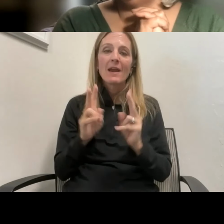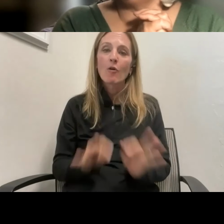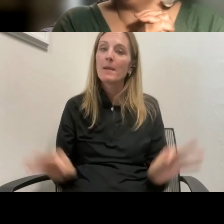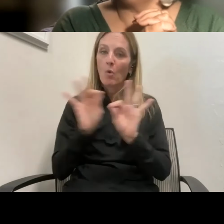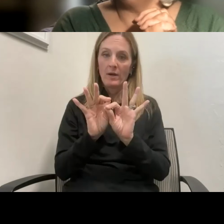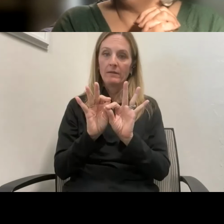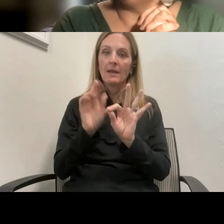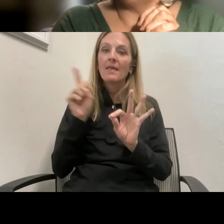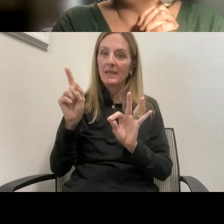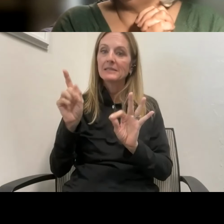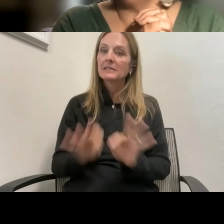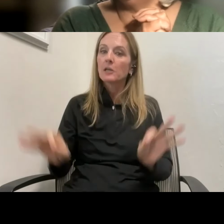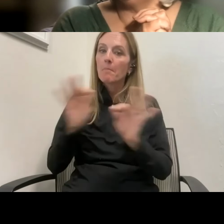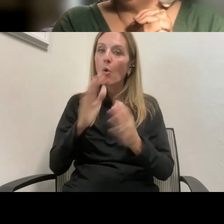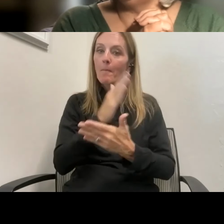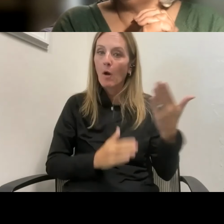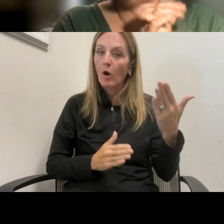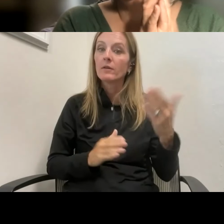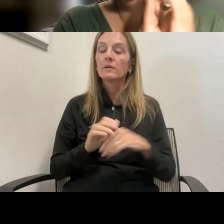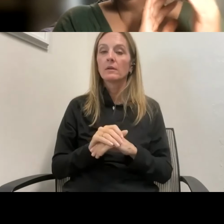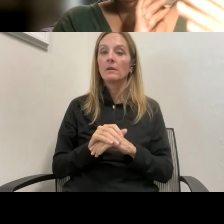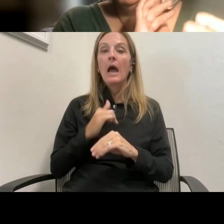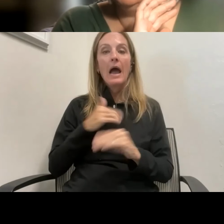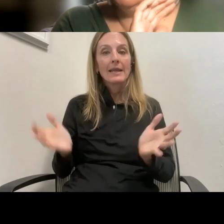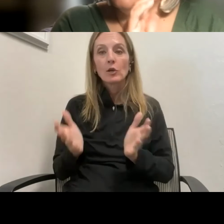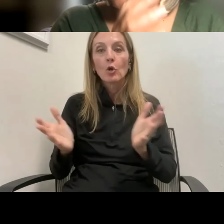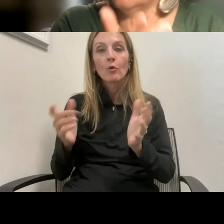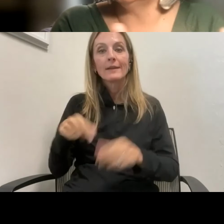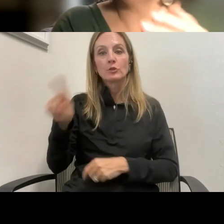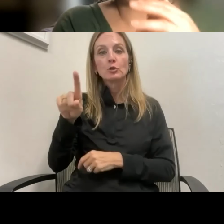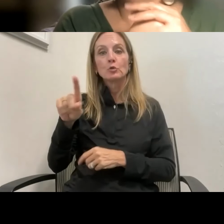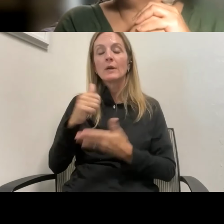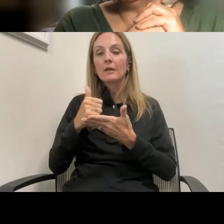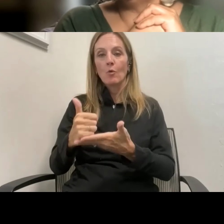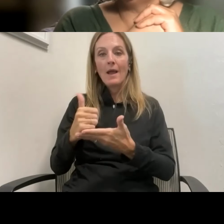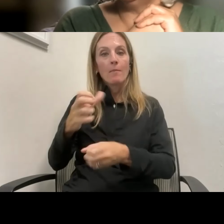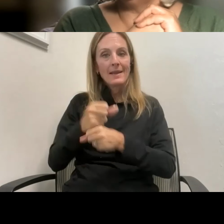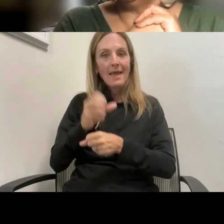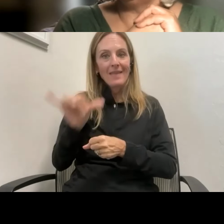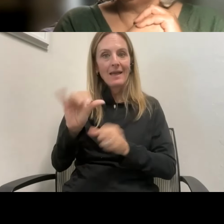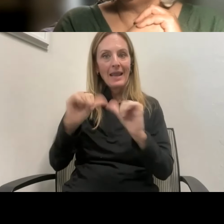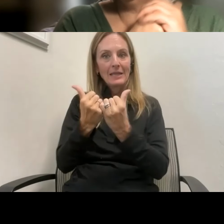so I strongly encourage you to to help get those agencies working together for our people because